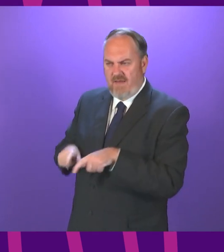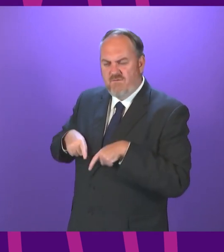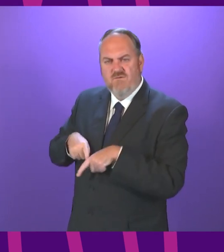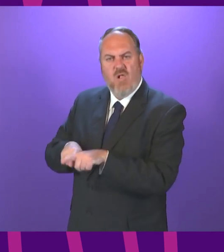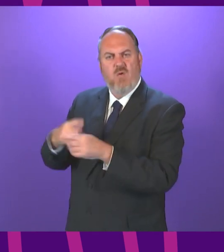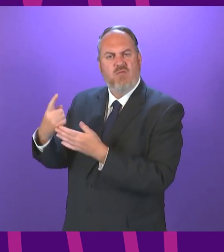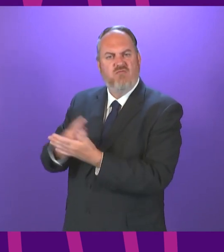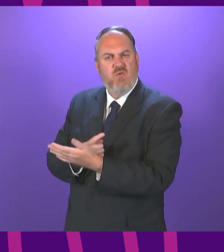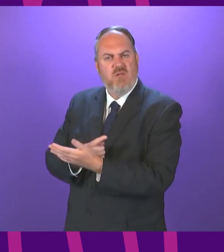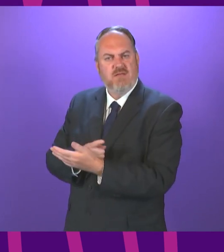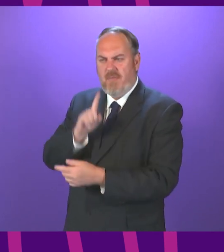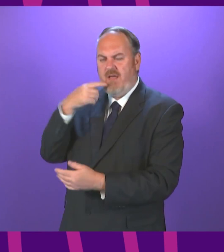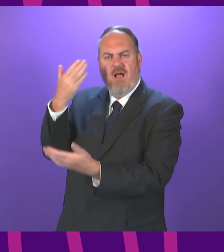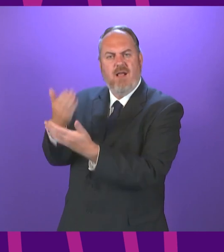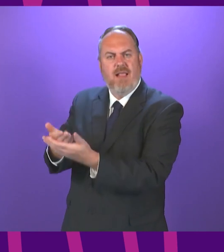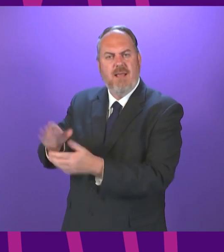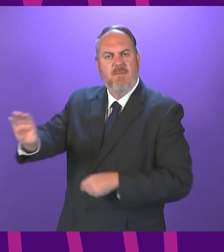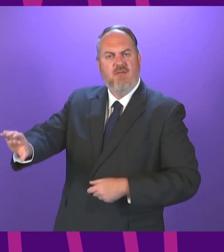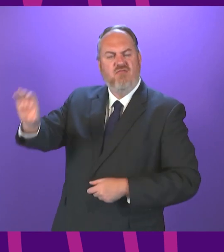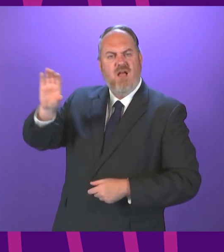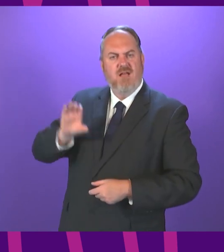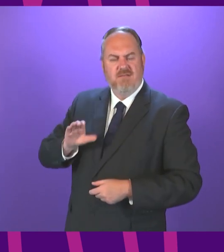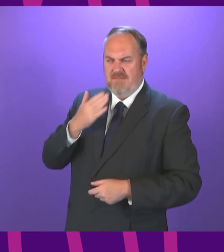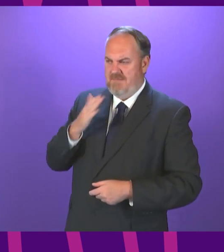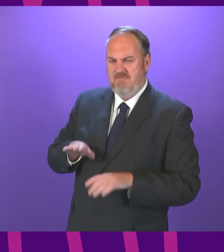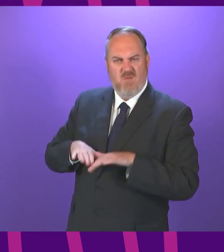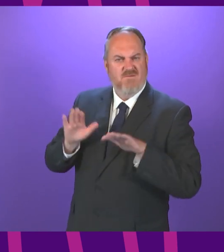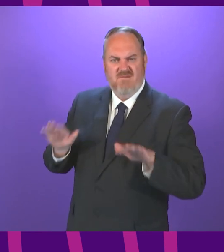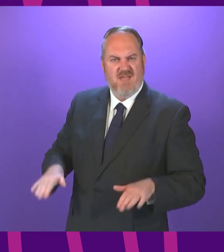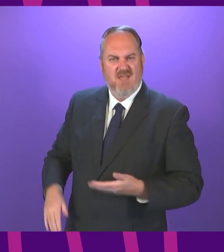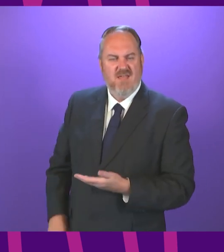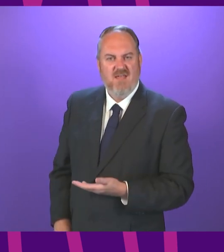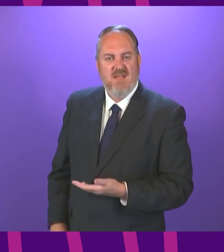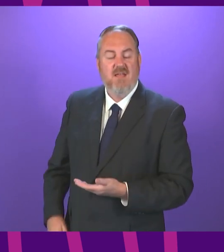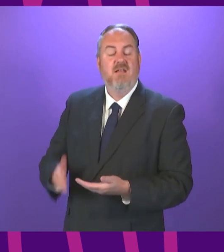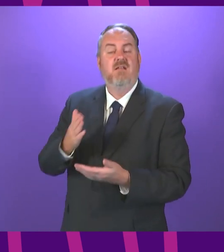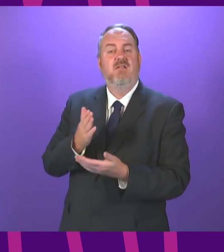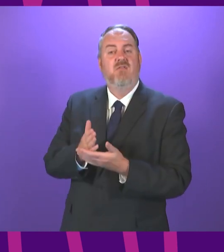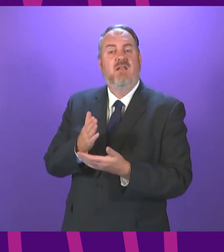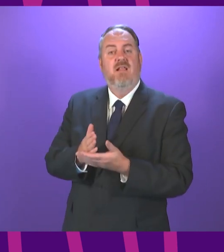The First Minister has said that opening up safely is dependent on a functioning test and protect